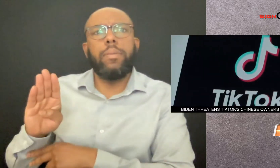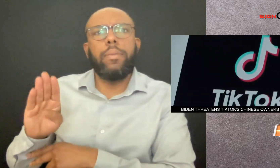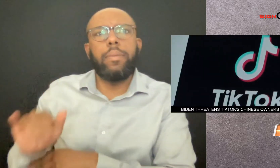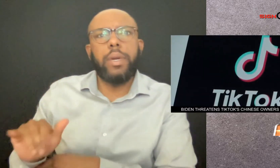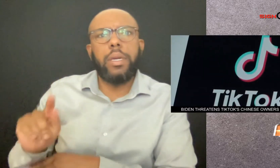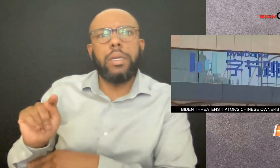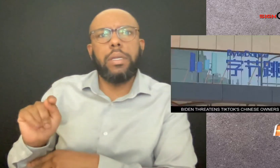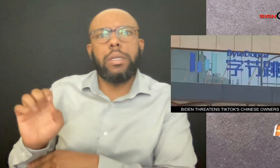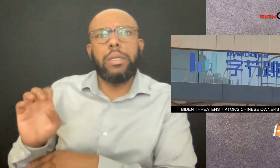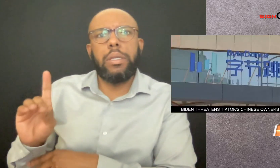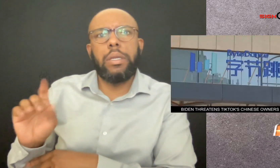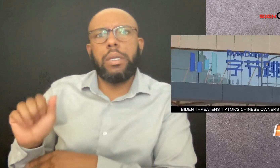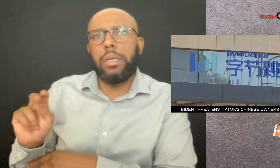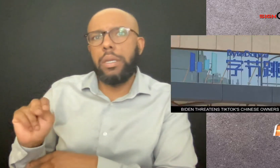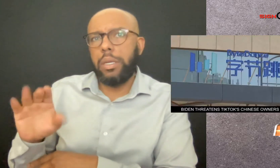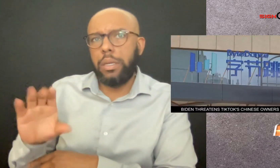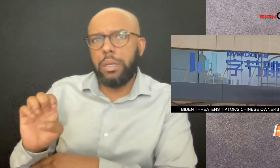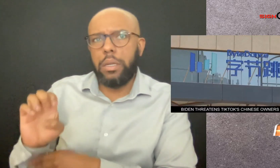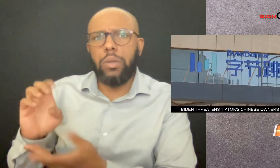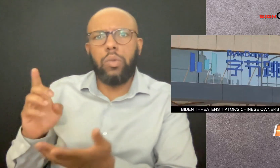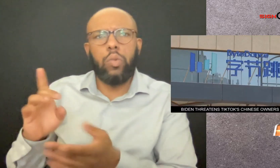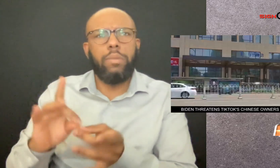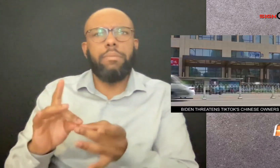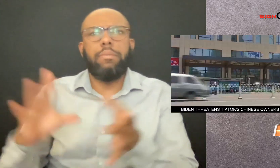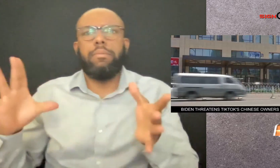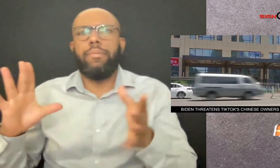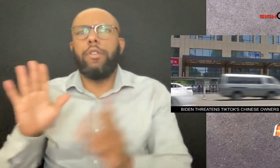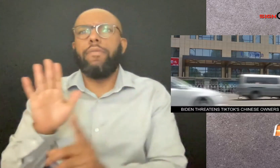to spin off their share of the social media platform